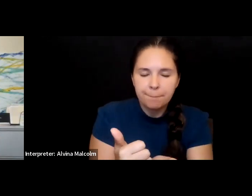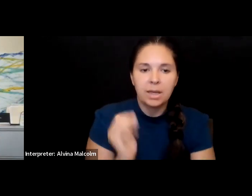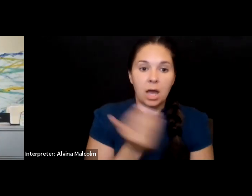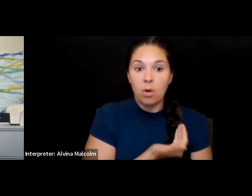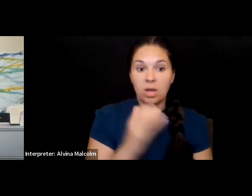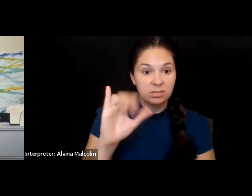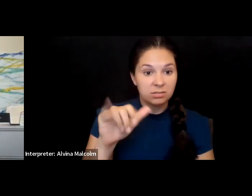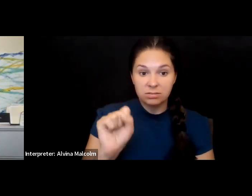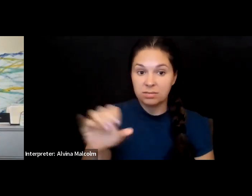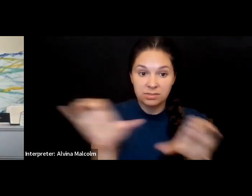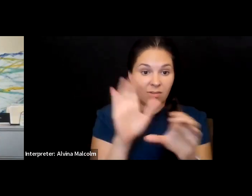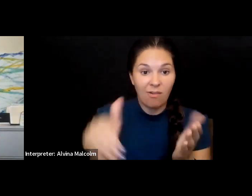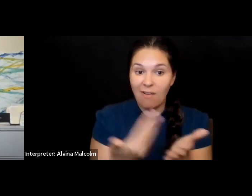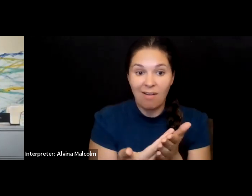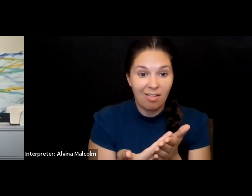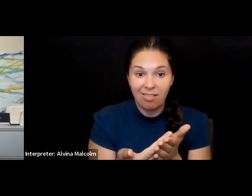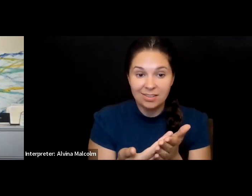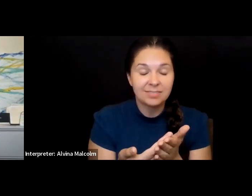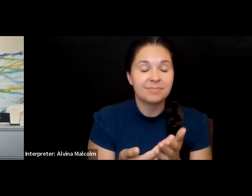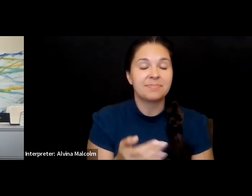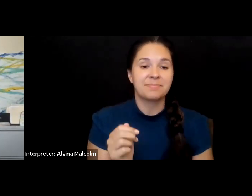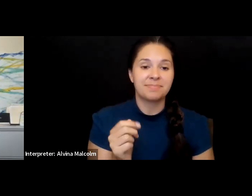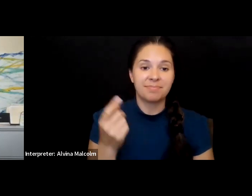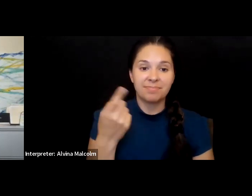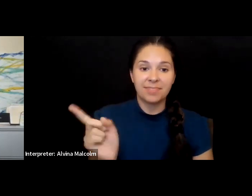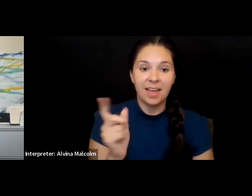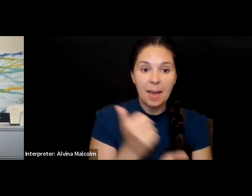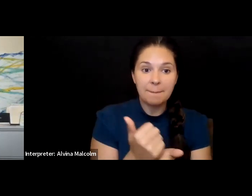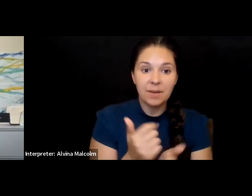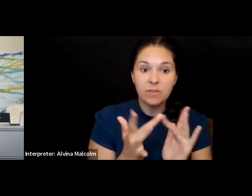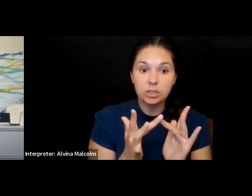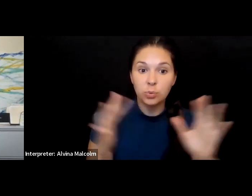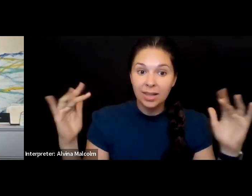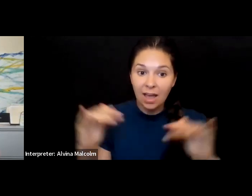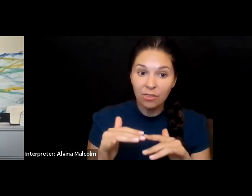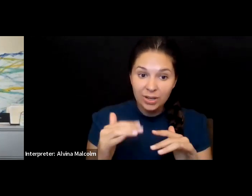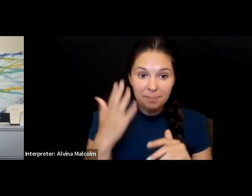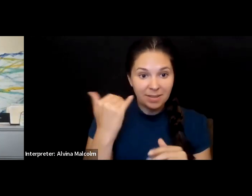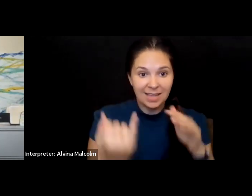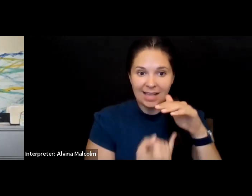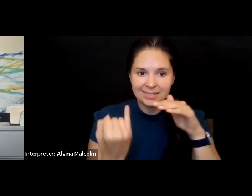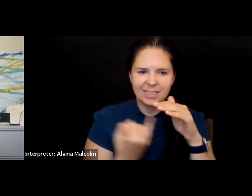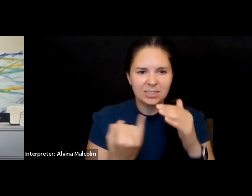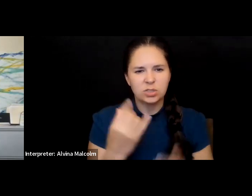through that and still providing the critical things that happened that they needed assistance with that we could